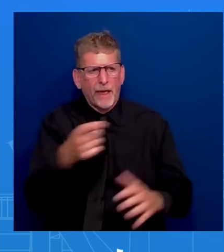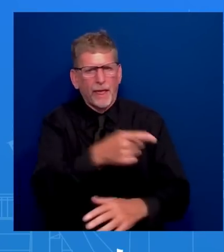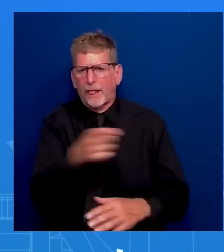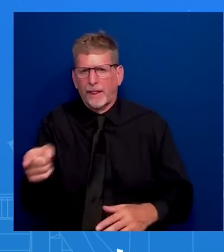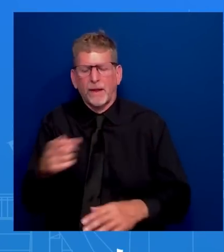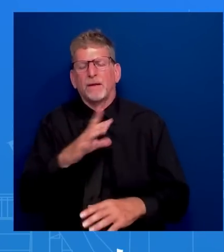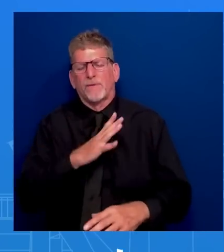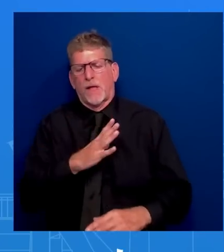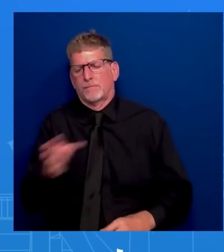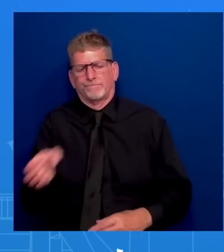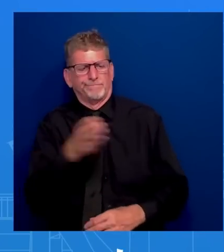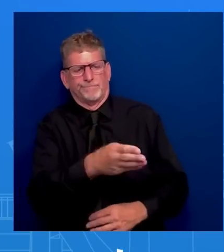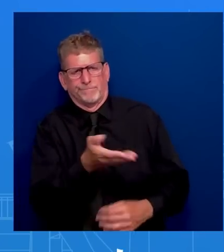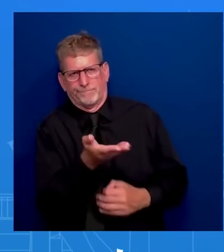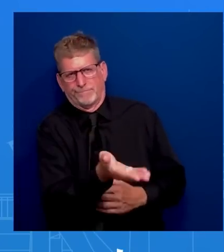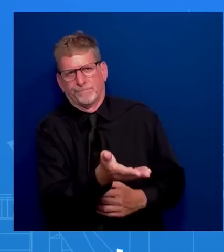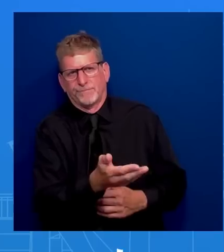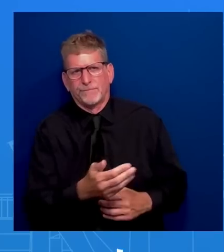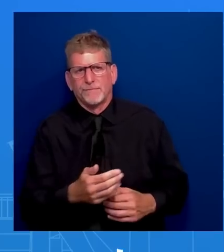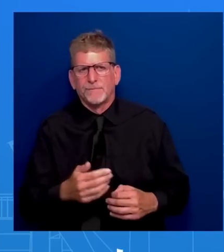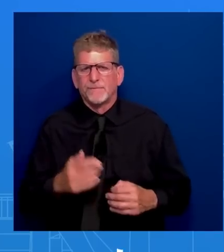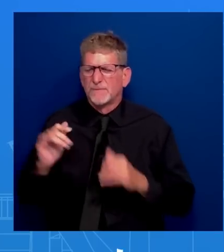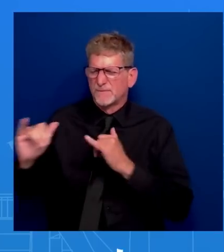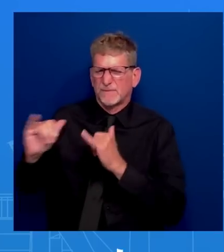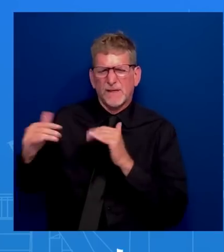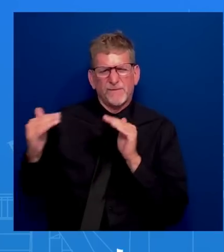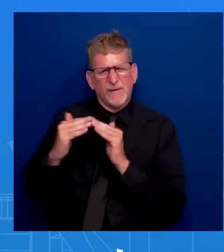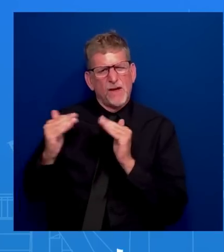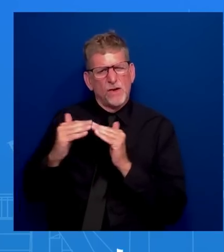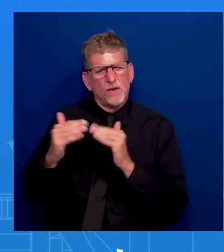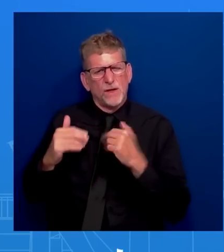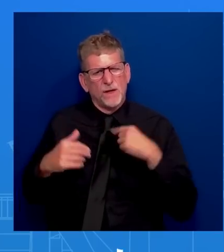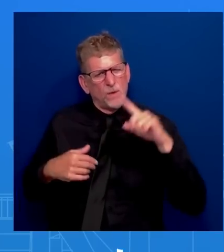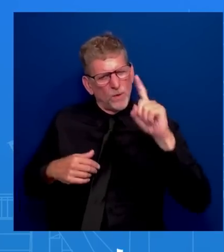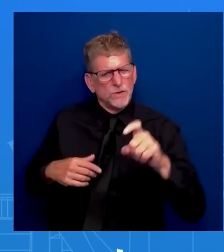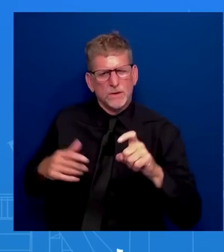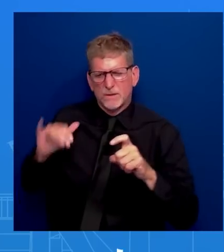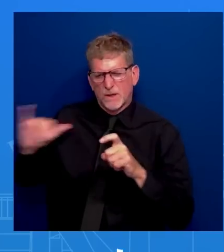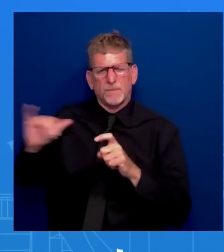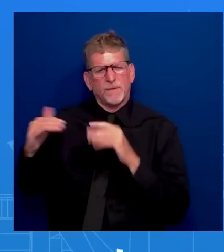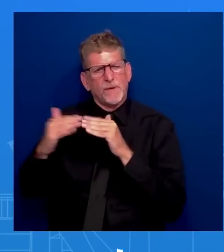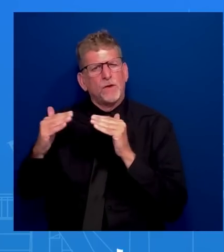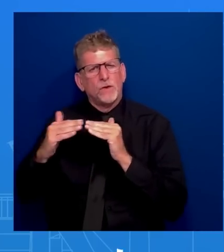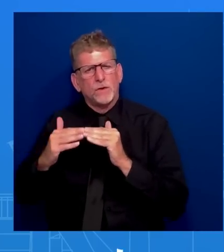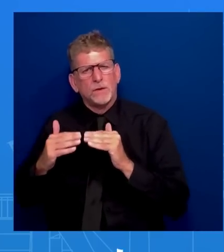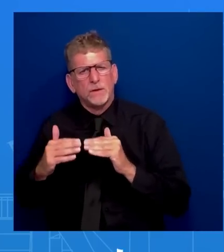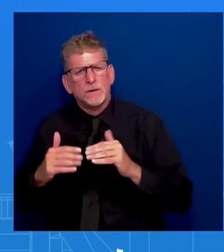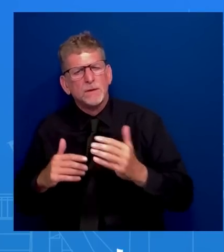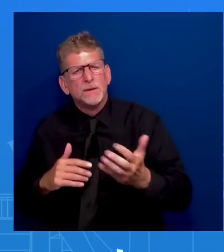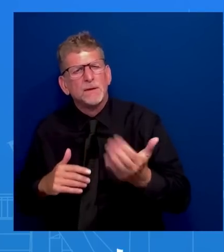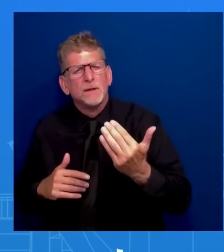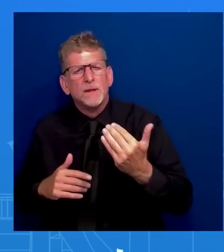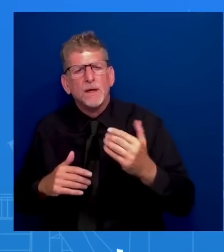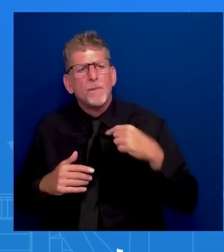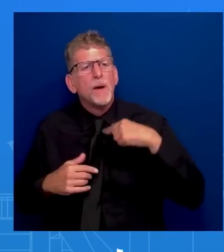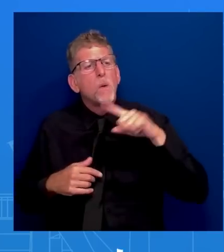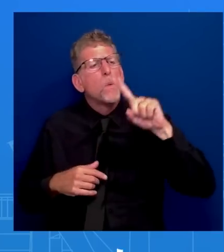The Press: -- an extensive top-to-bottom review of the withdrawal and how that went. Ms. Jean-Pierre: Can you start again? The Press: Sure. Yeah. Ms. Jean-Pierre: Because someone was -- was yelling over you. The Press: On Afghanistan, Jake Sullivan said last year